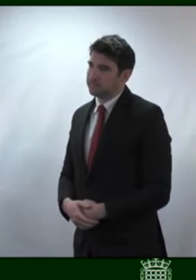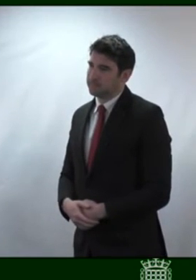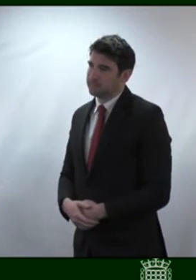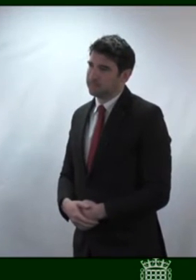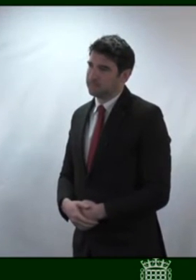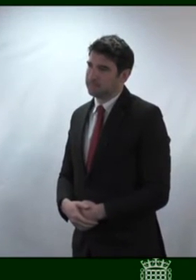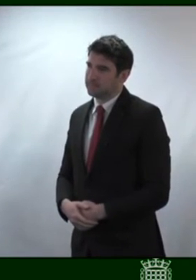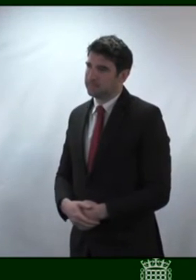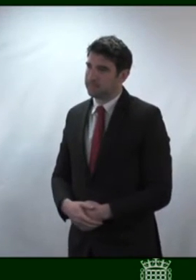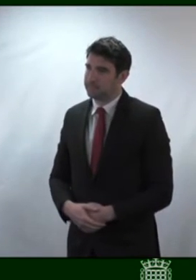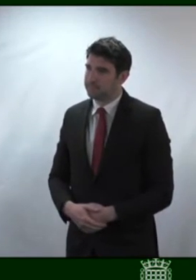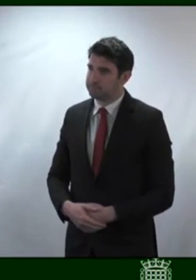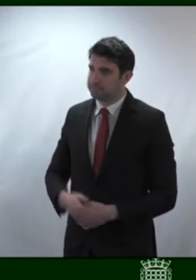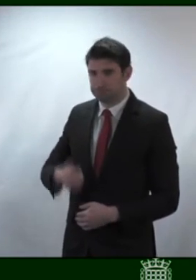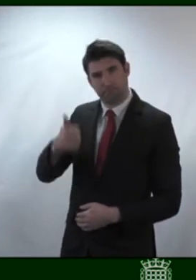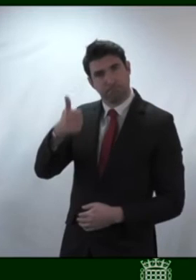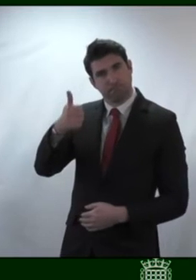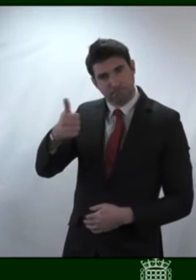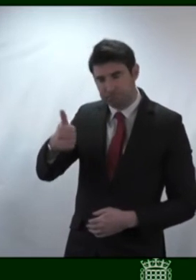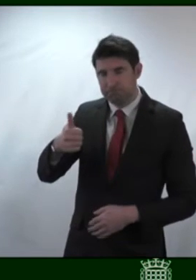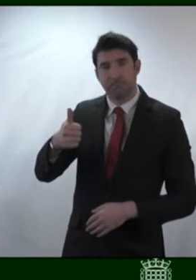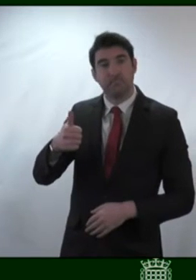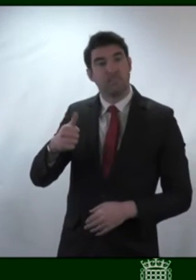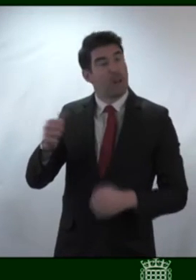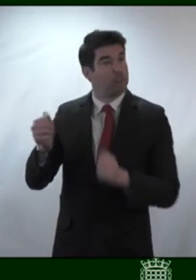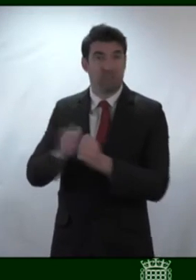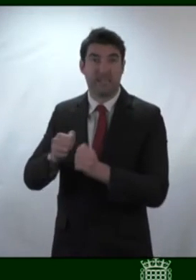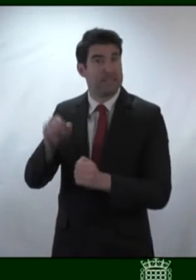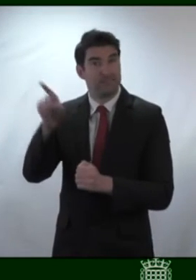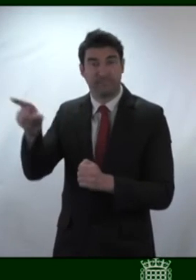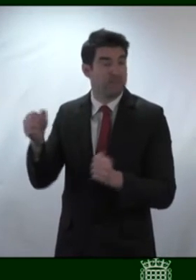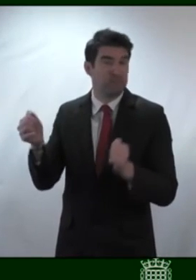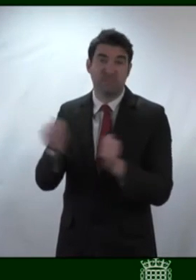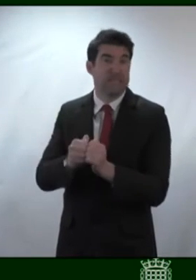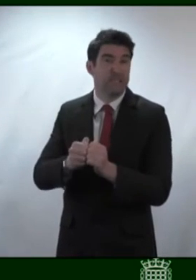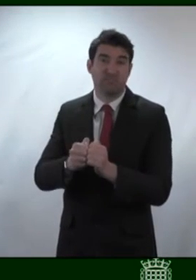I hope that he is heard up and down the land. It is absolutely vital that people who are offered